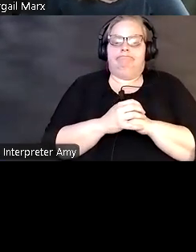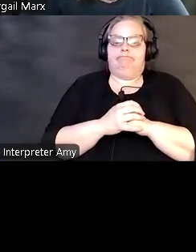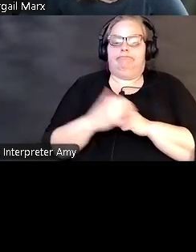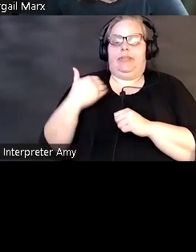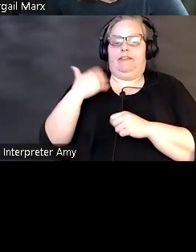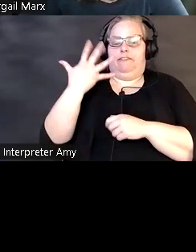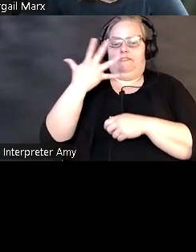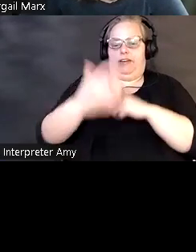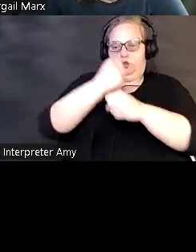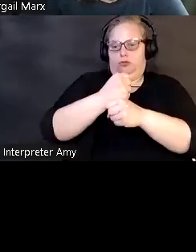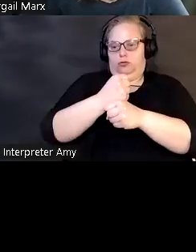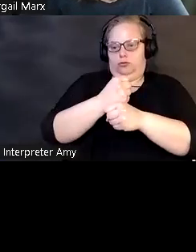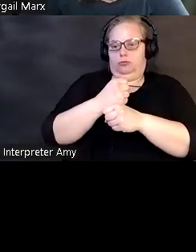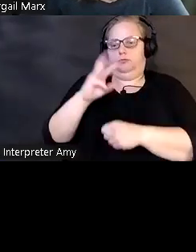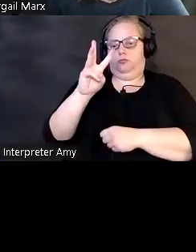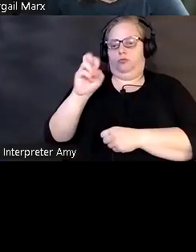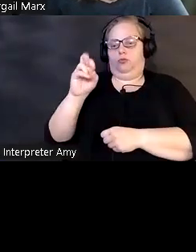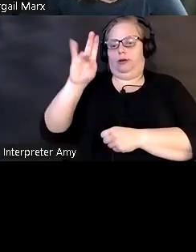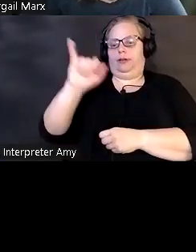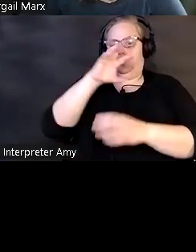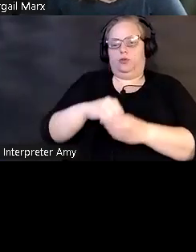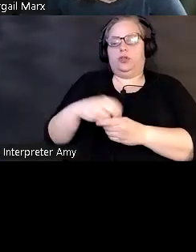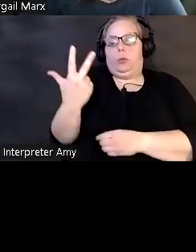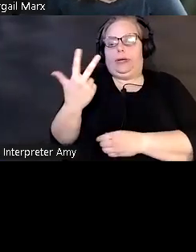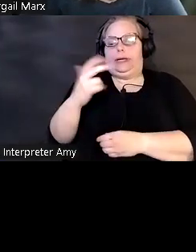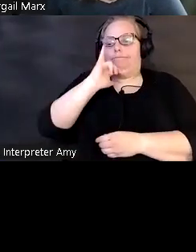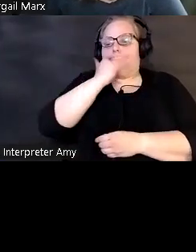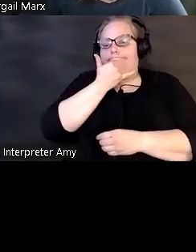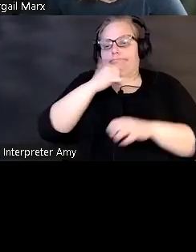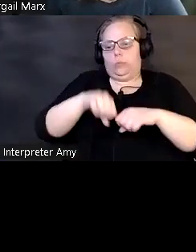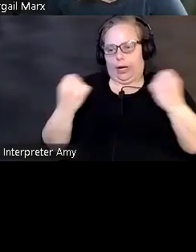which includes three accidental breaks. Now that's the manufacturer's warranty.